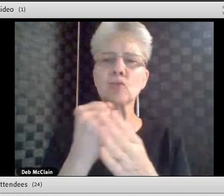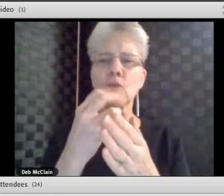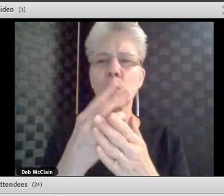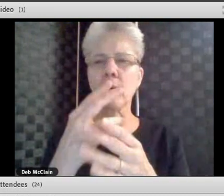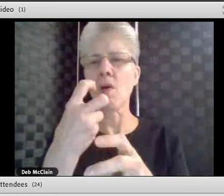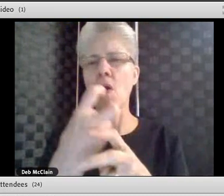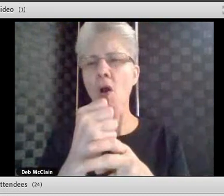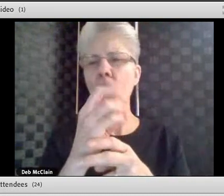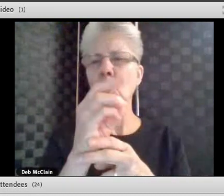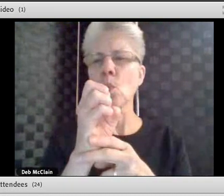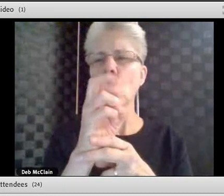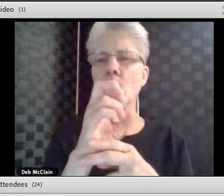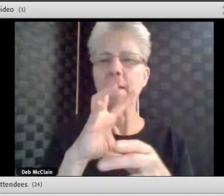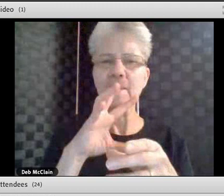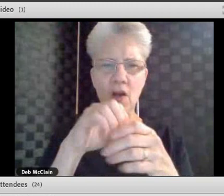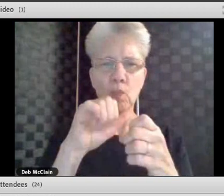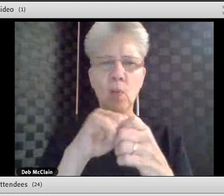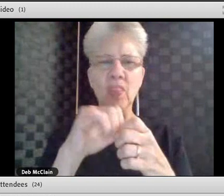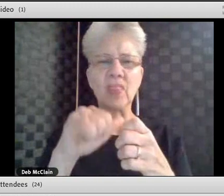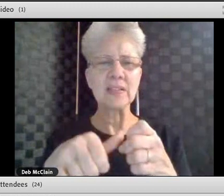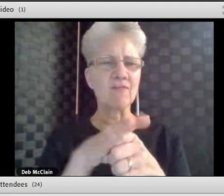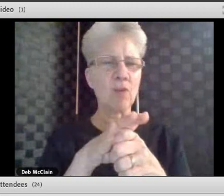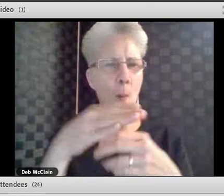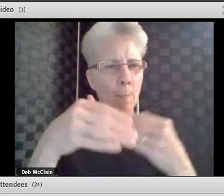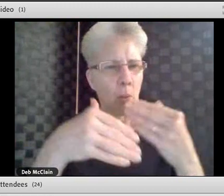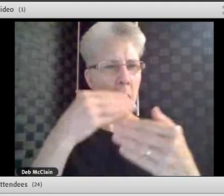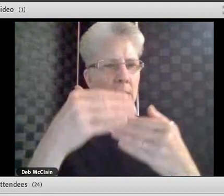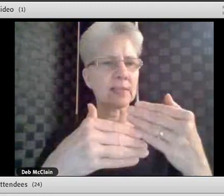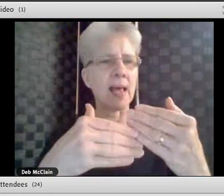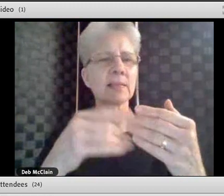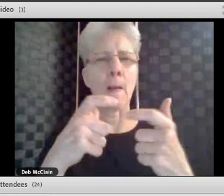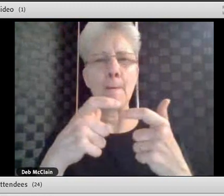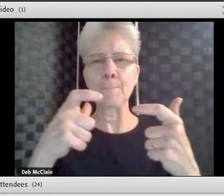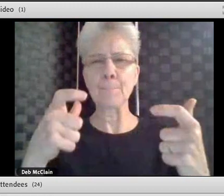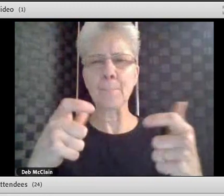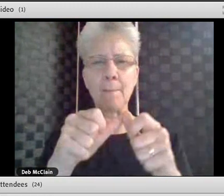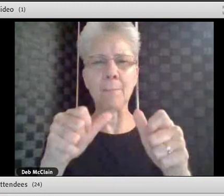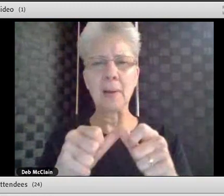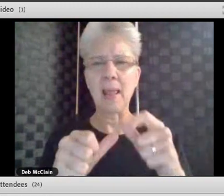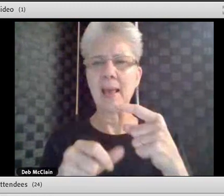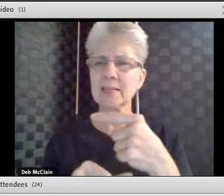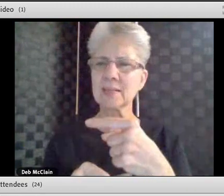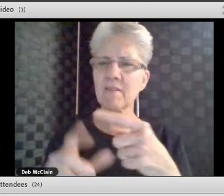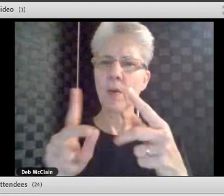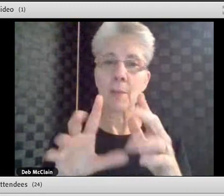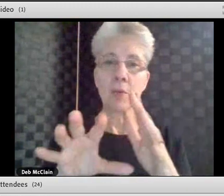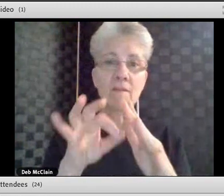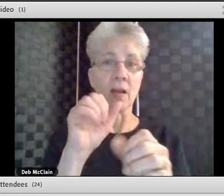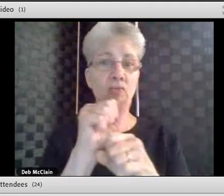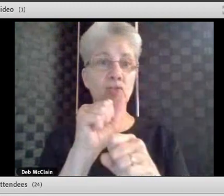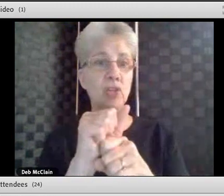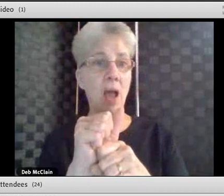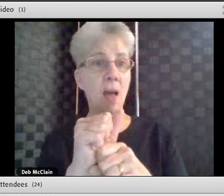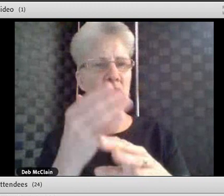that is involved with this entire process, so a huge place for people to find jobs, to refine their skills, you know,